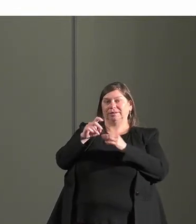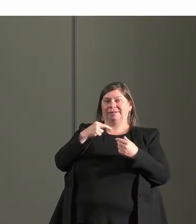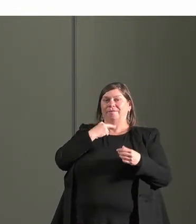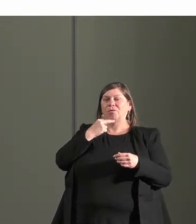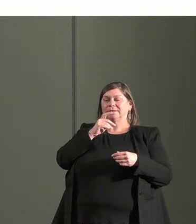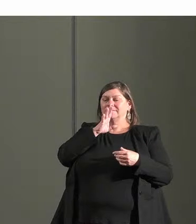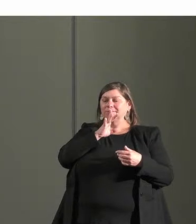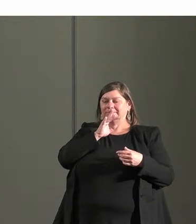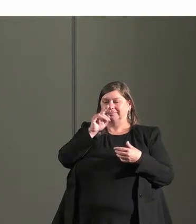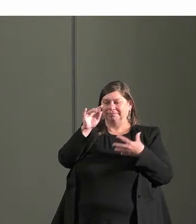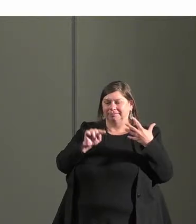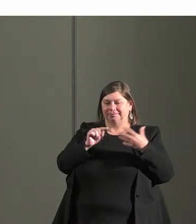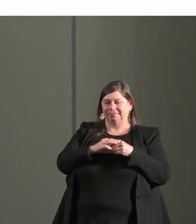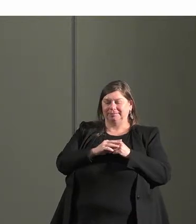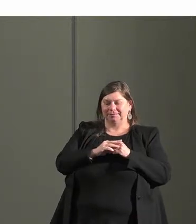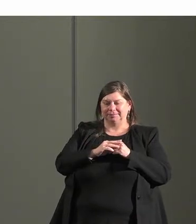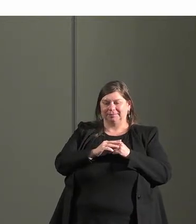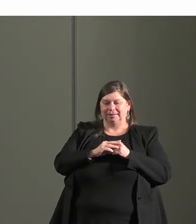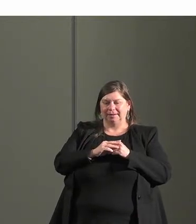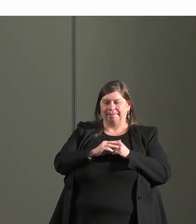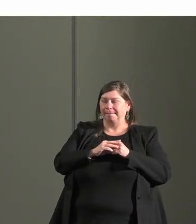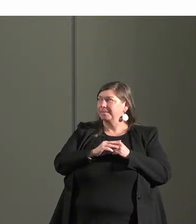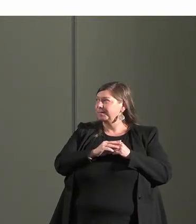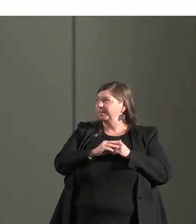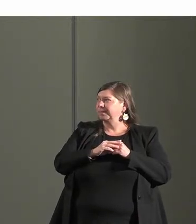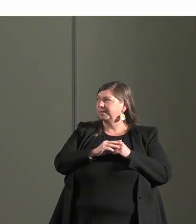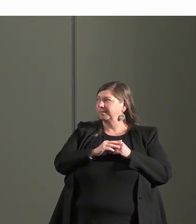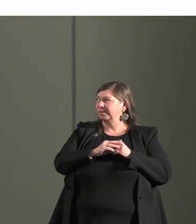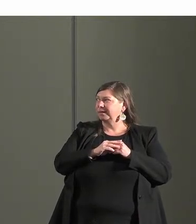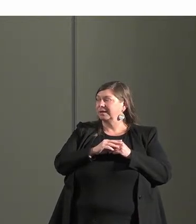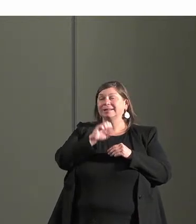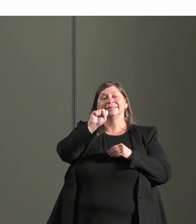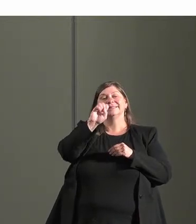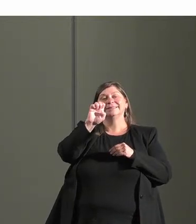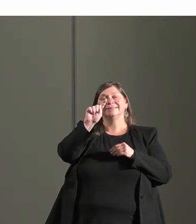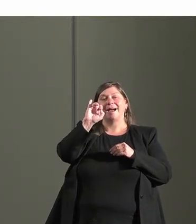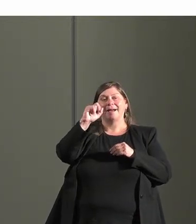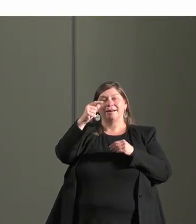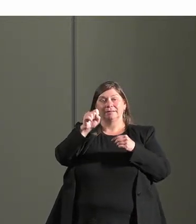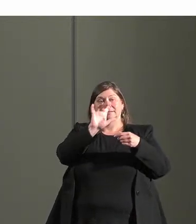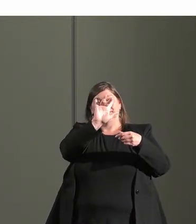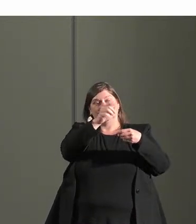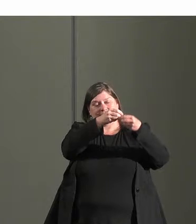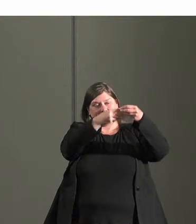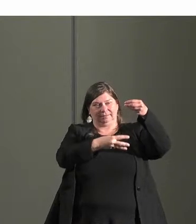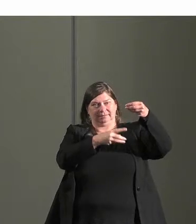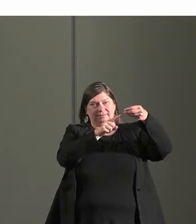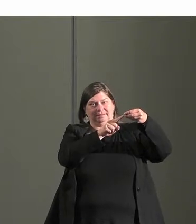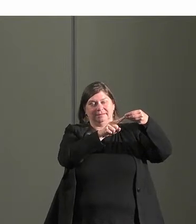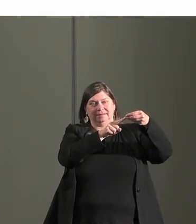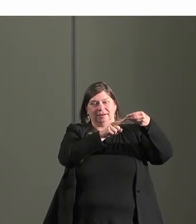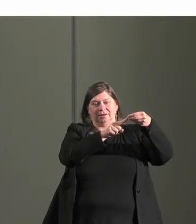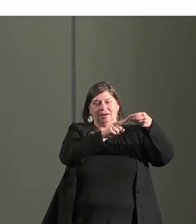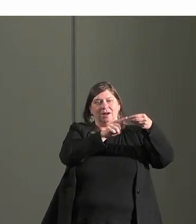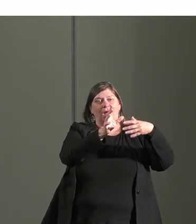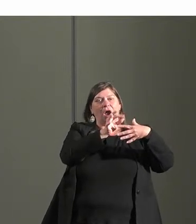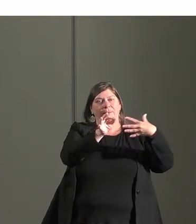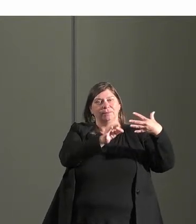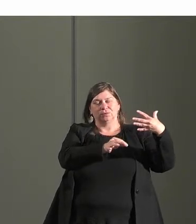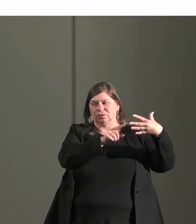it looks like when you are choosing the voices now.